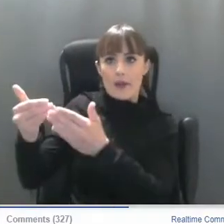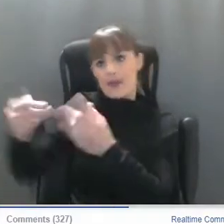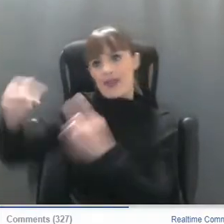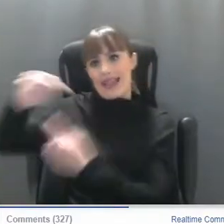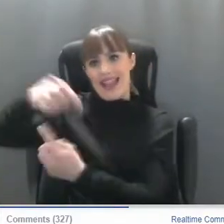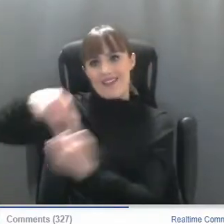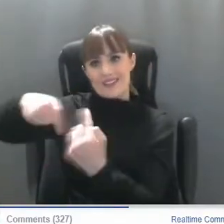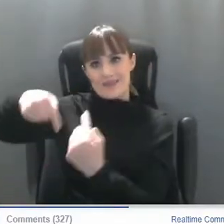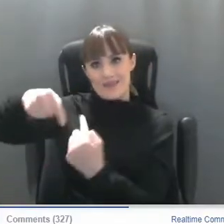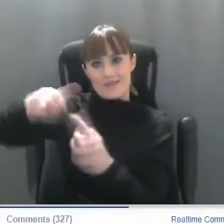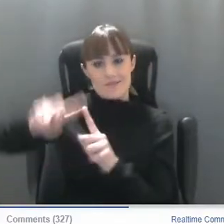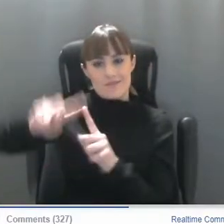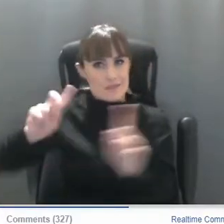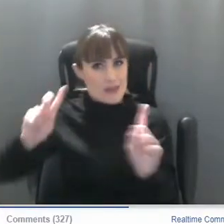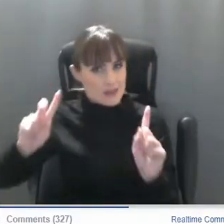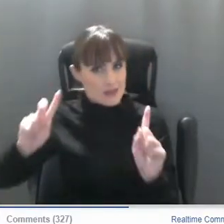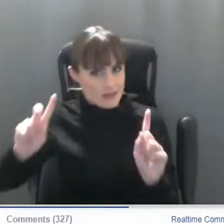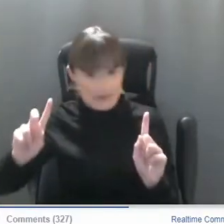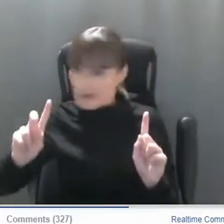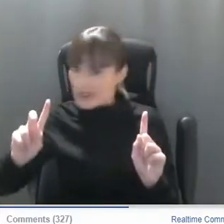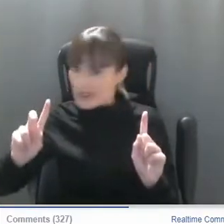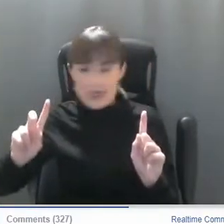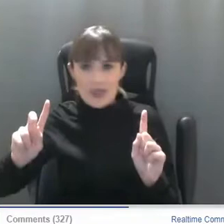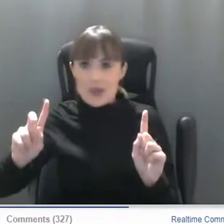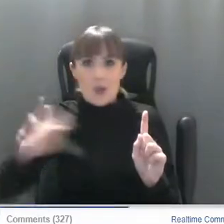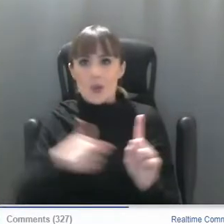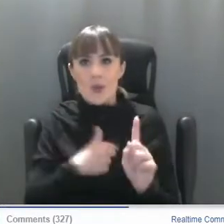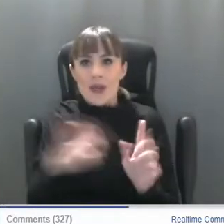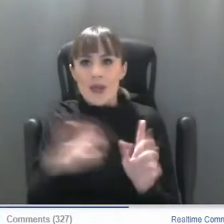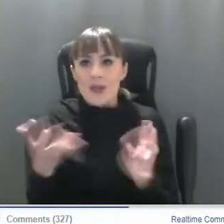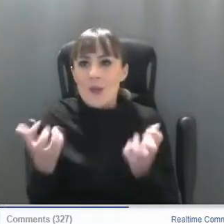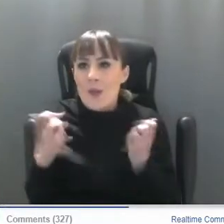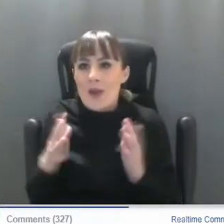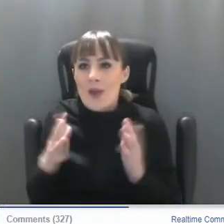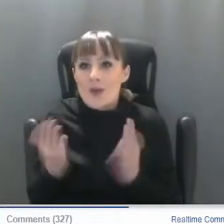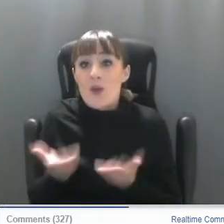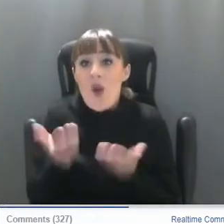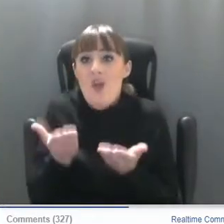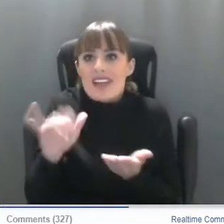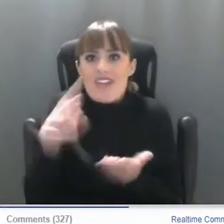want to reserve that for for people who might need help, as well.